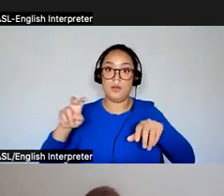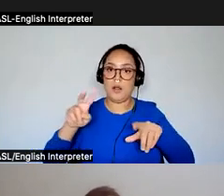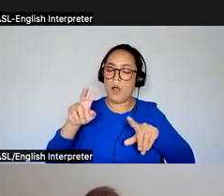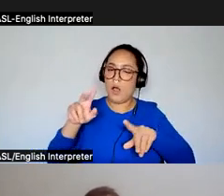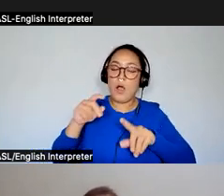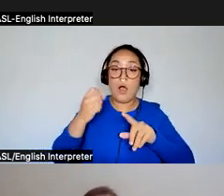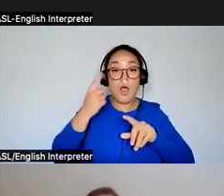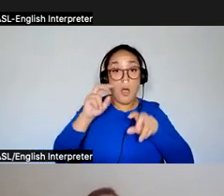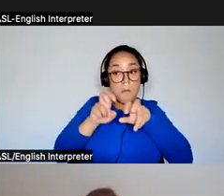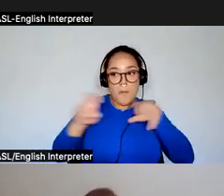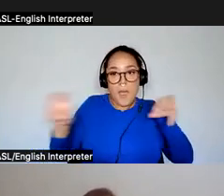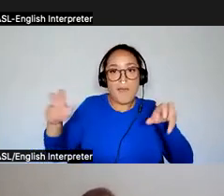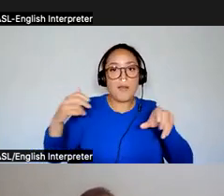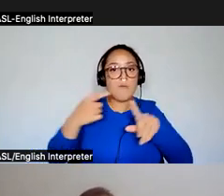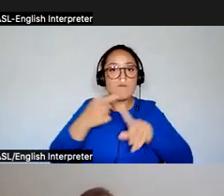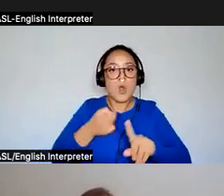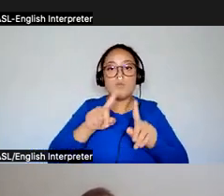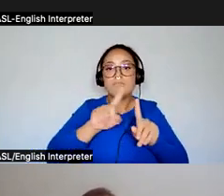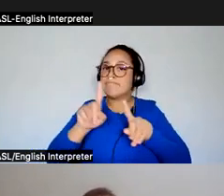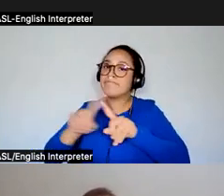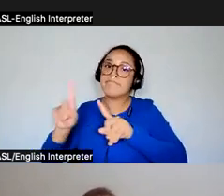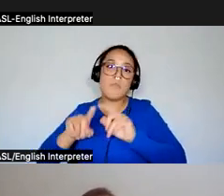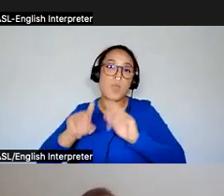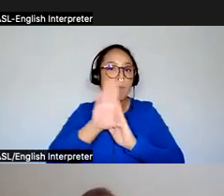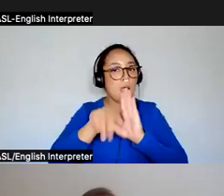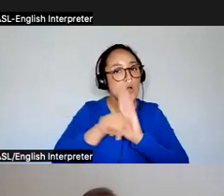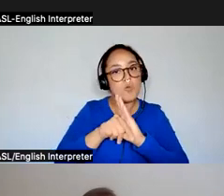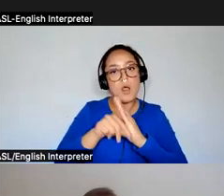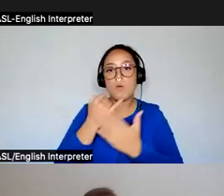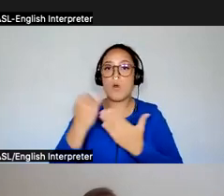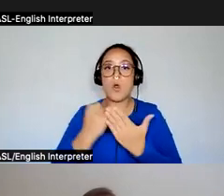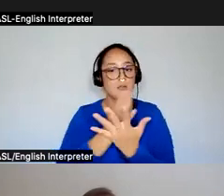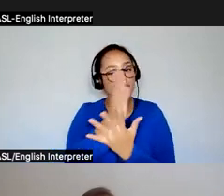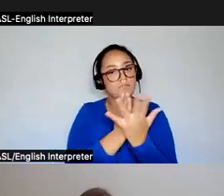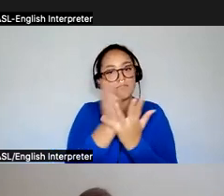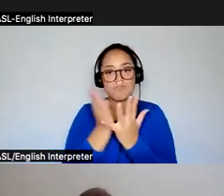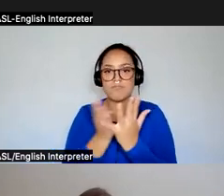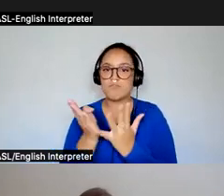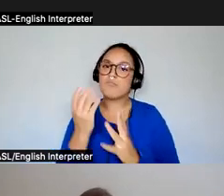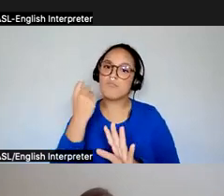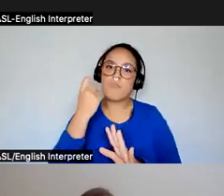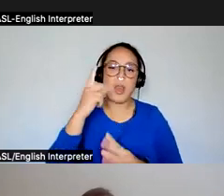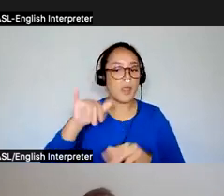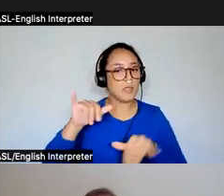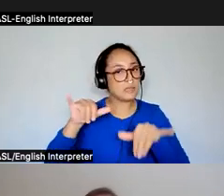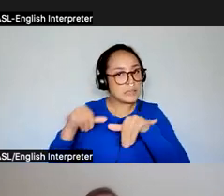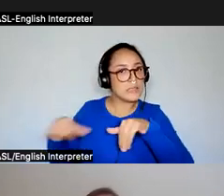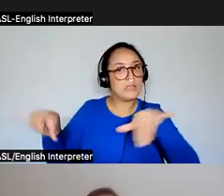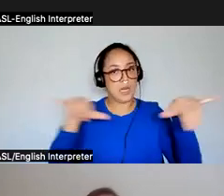That's a process that standard for Toronto Arts Council across programs.